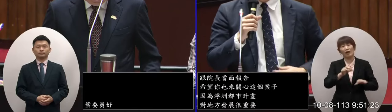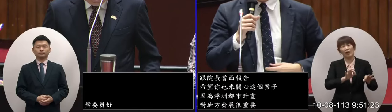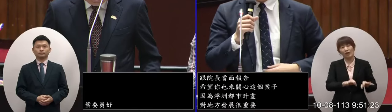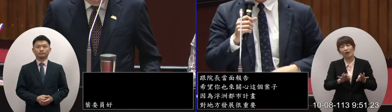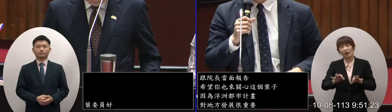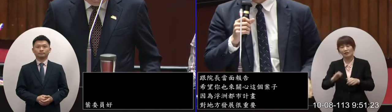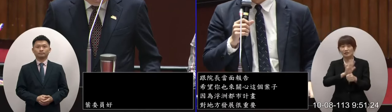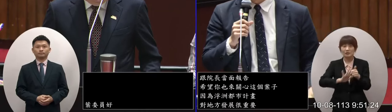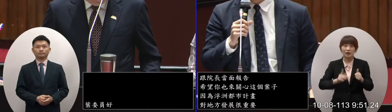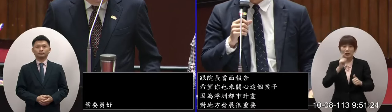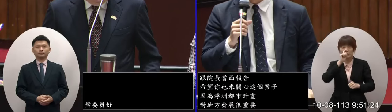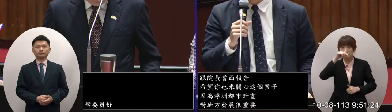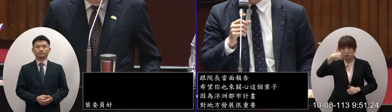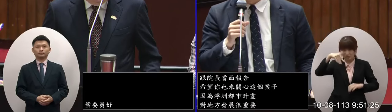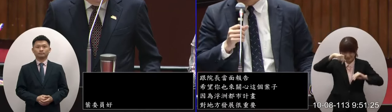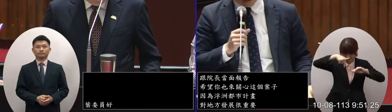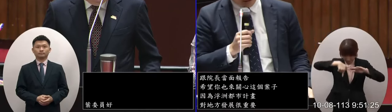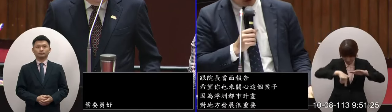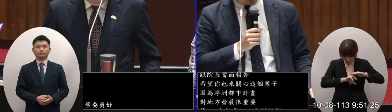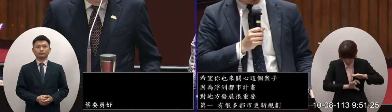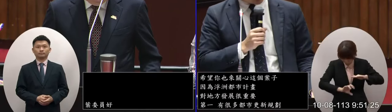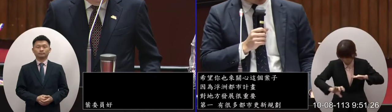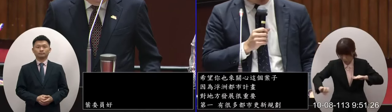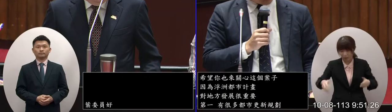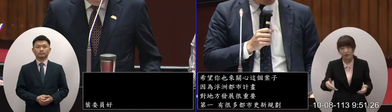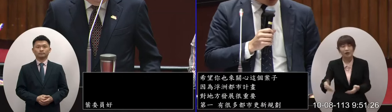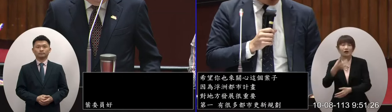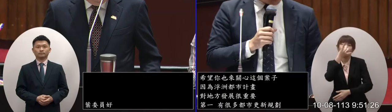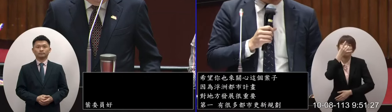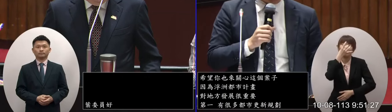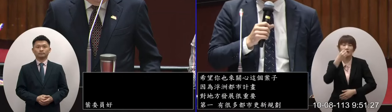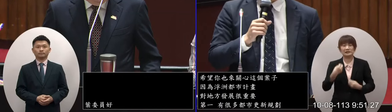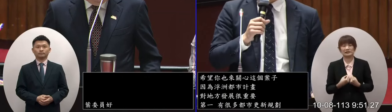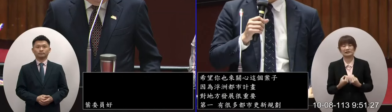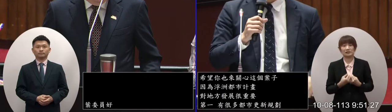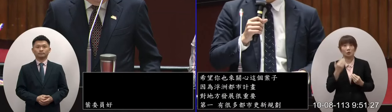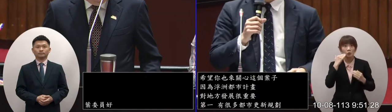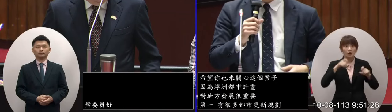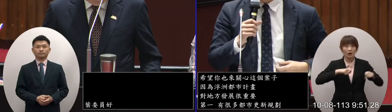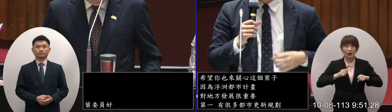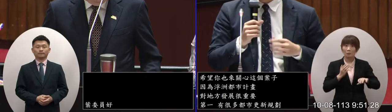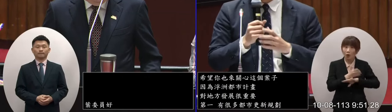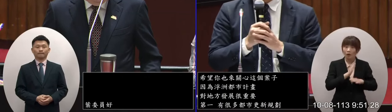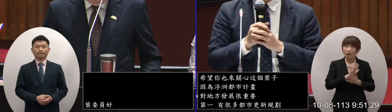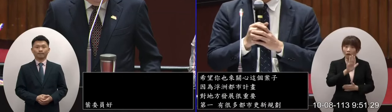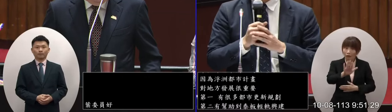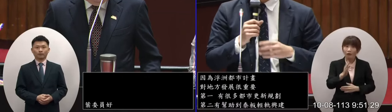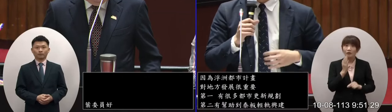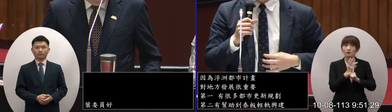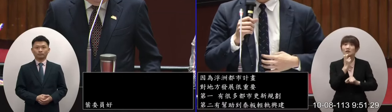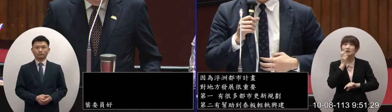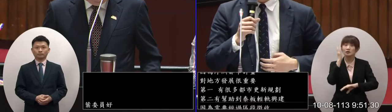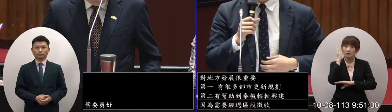sewage sewers . Of course, after the urban plan is passed, there will be relevant cooperation